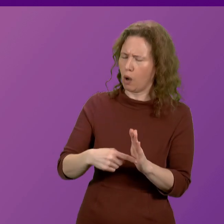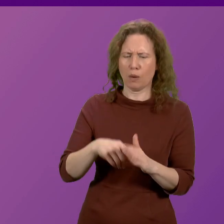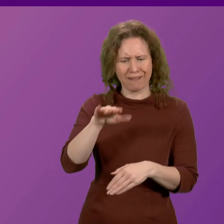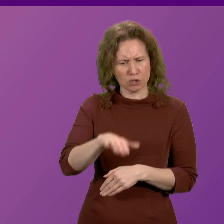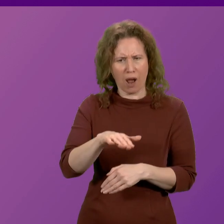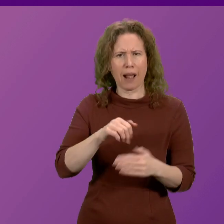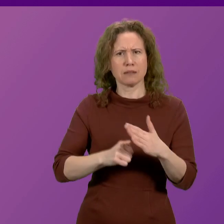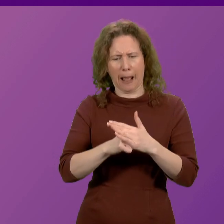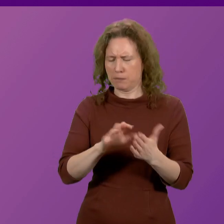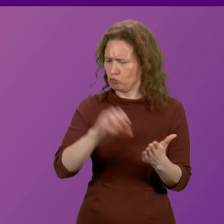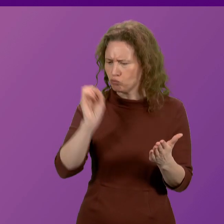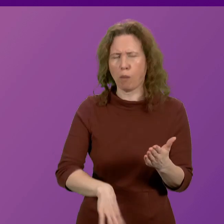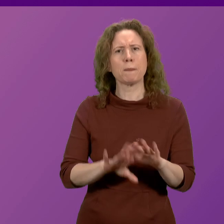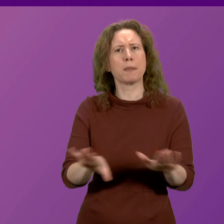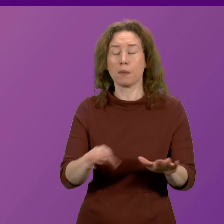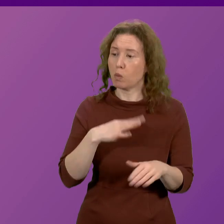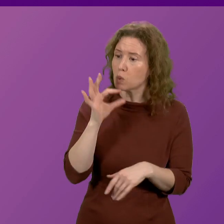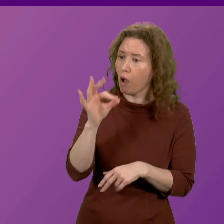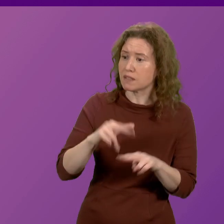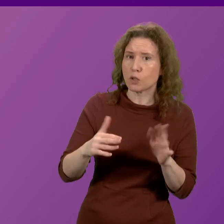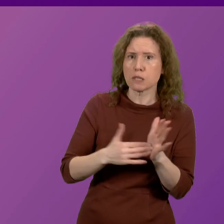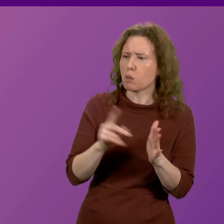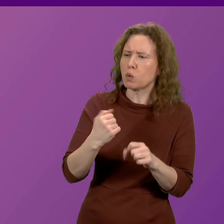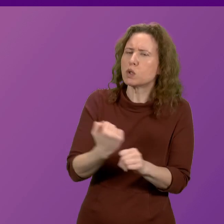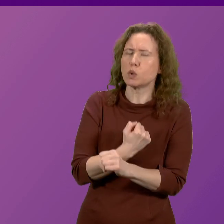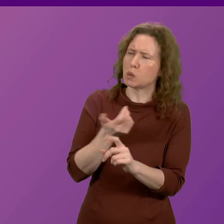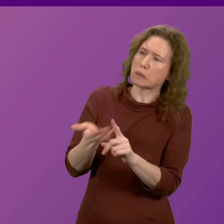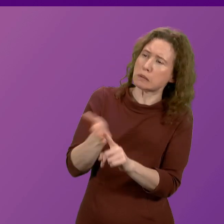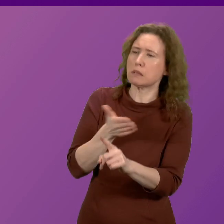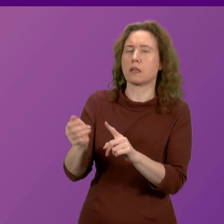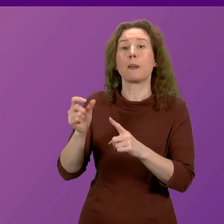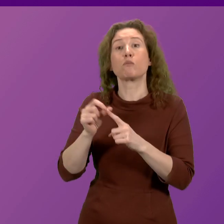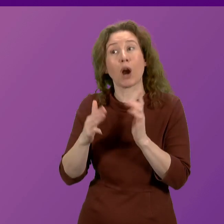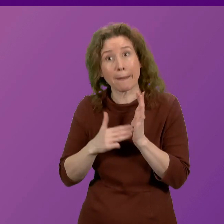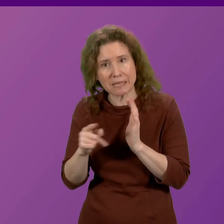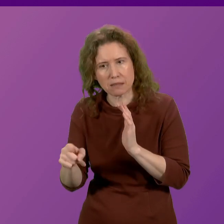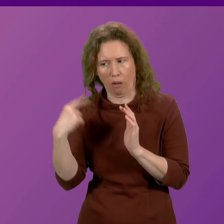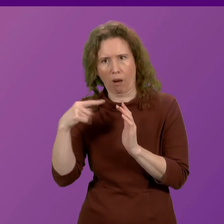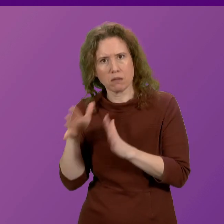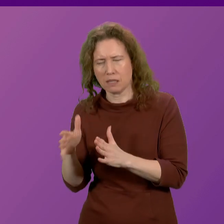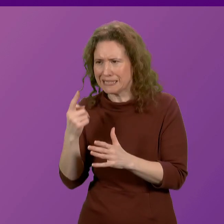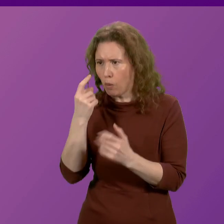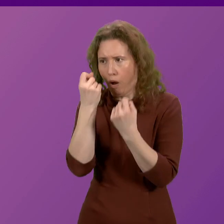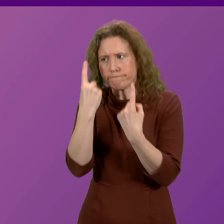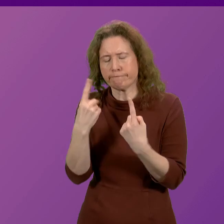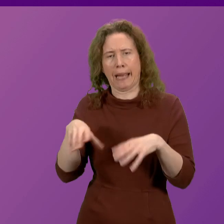What will the First Minister do to persuade the Prime Minister to see sense on the issue?